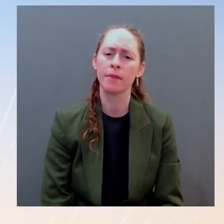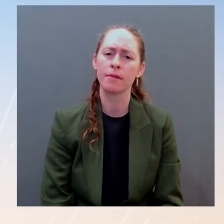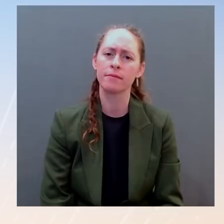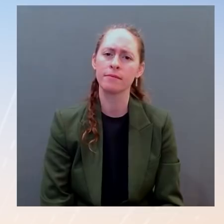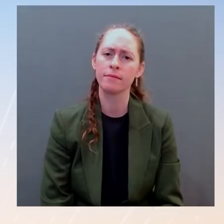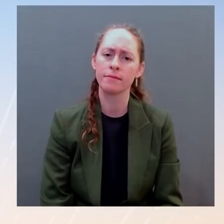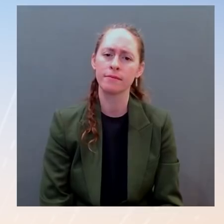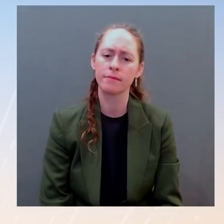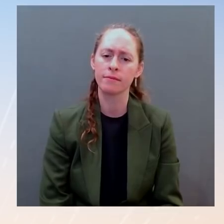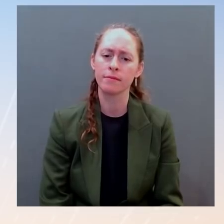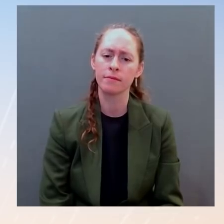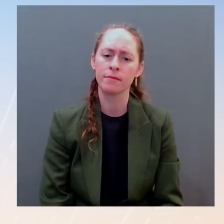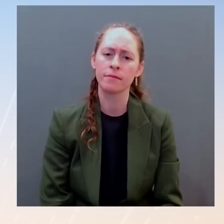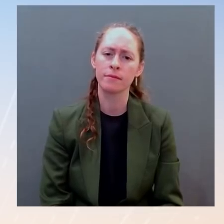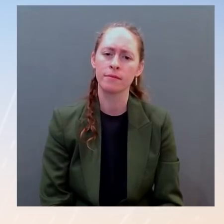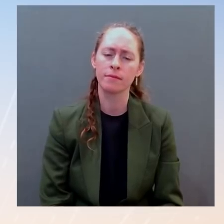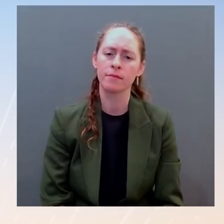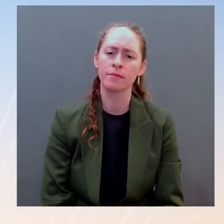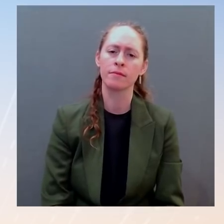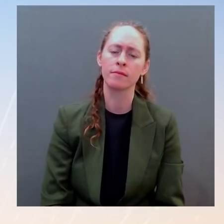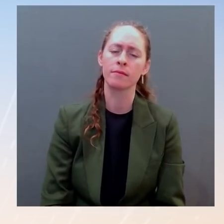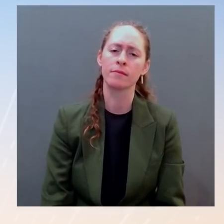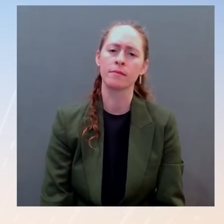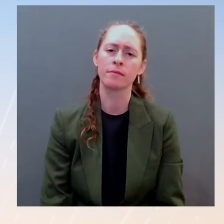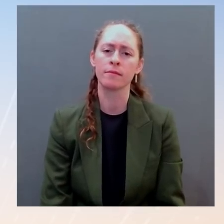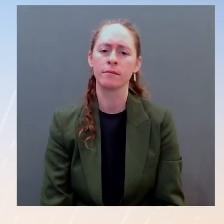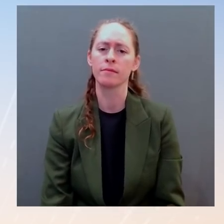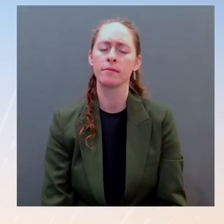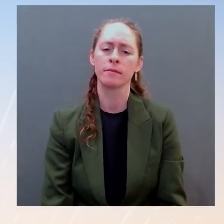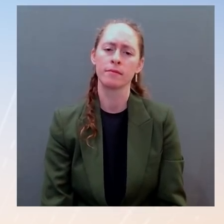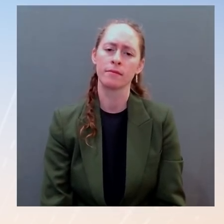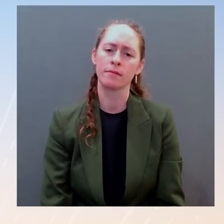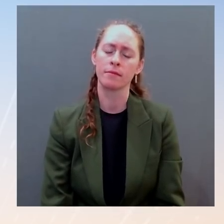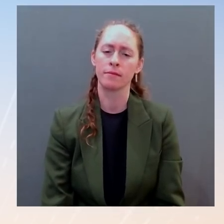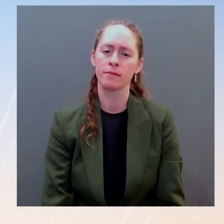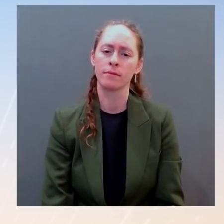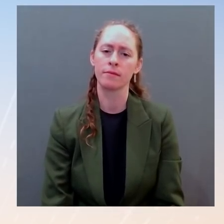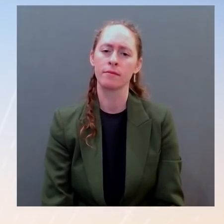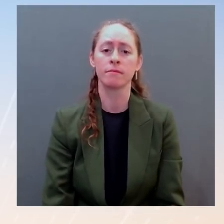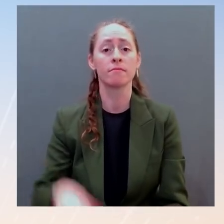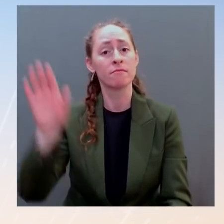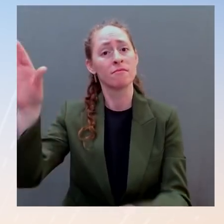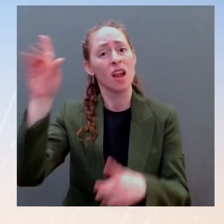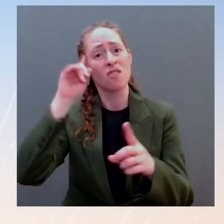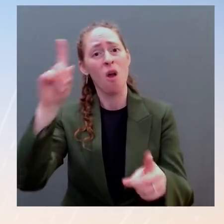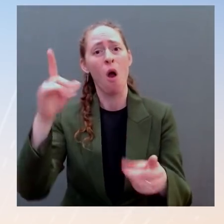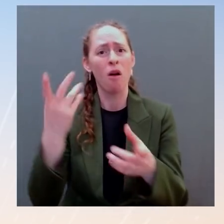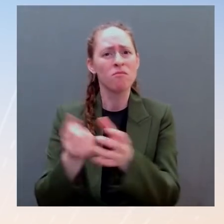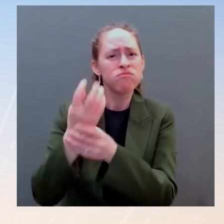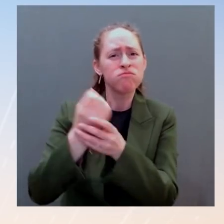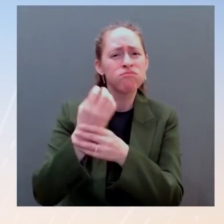includes conserving global forest ecosystems that remove carbon from the atmosphere and store more carbon than they emit in a year,